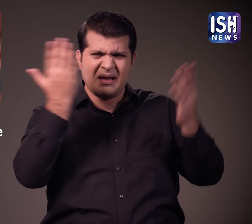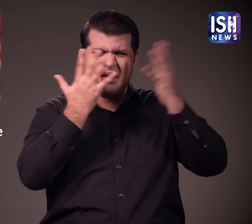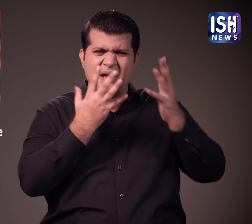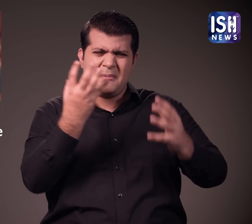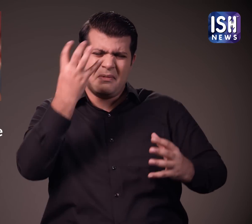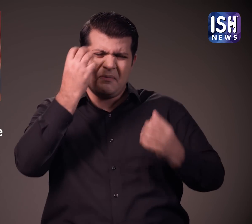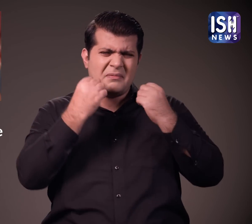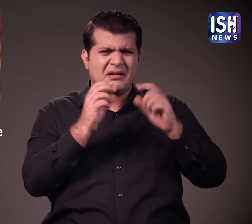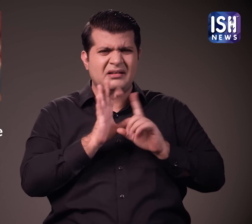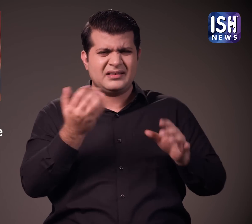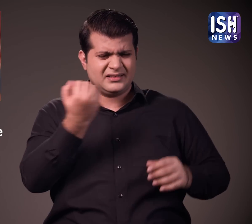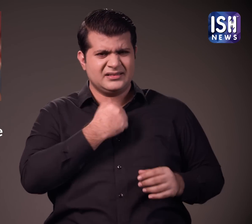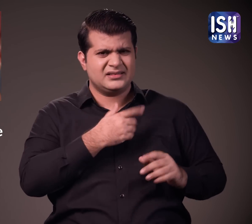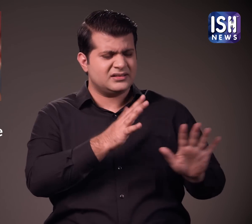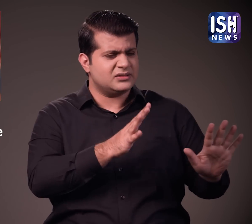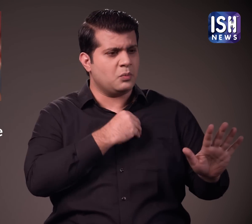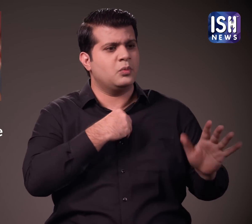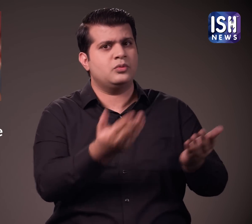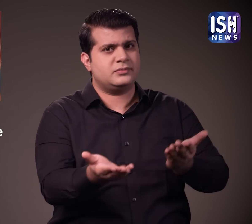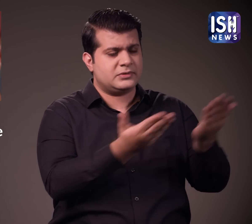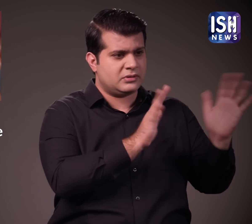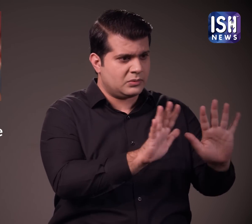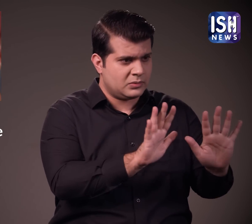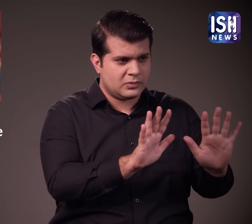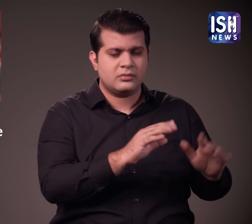She also had extensive bruising to her body. She was taken to the hospital.